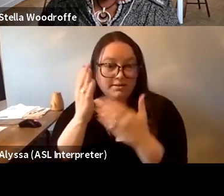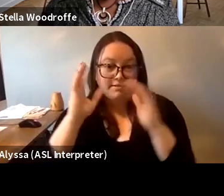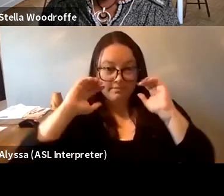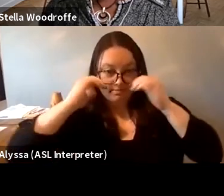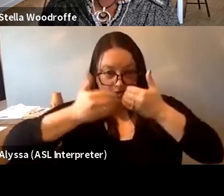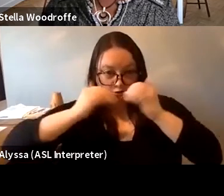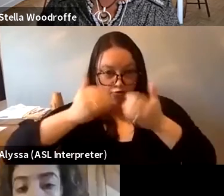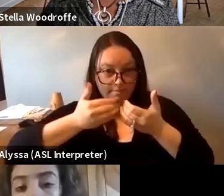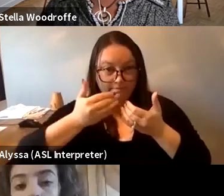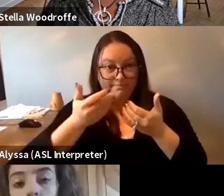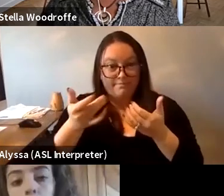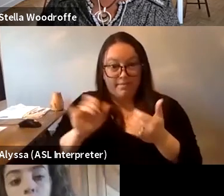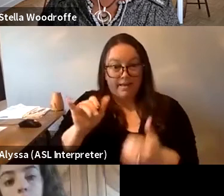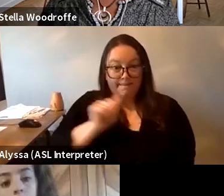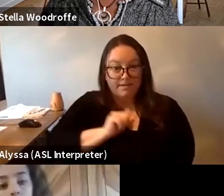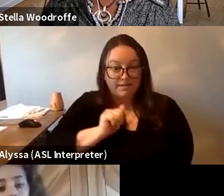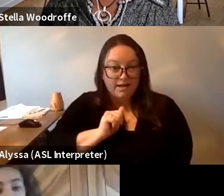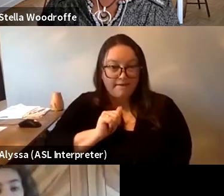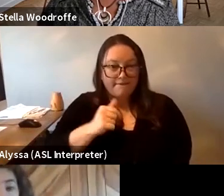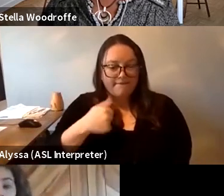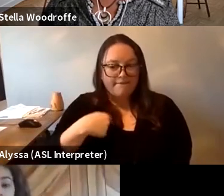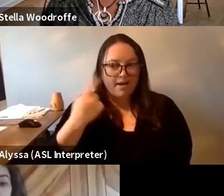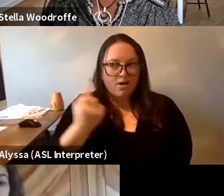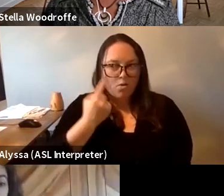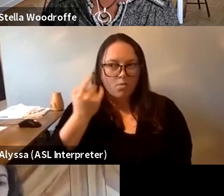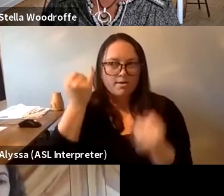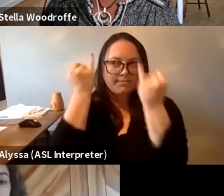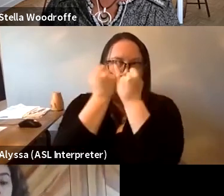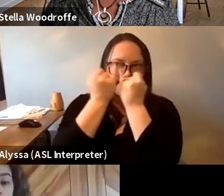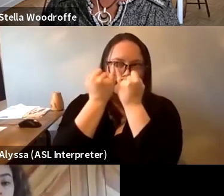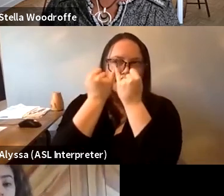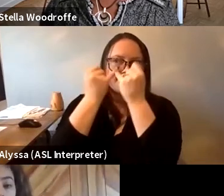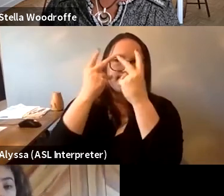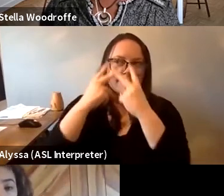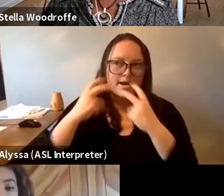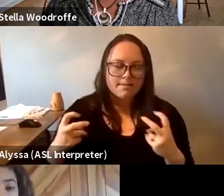asked myself, Why can't we like, you know, be like other people